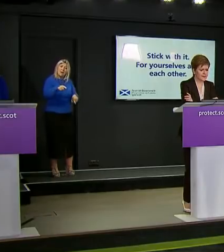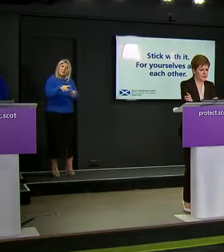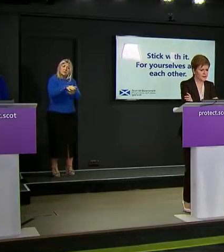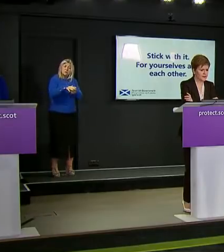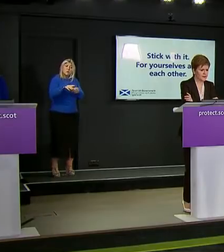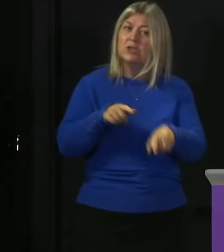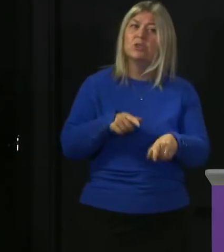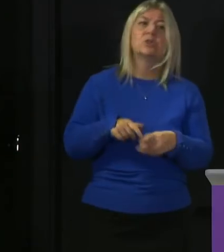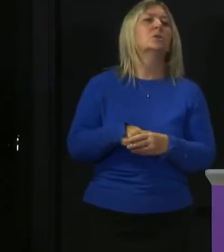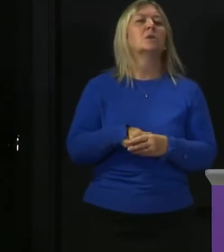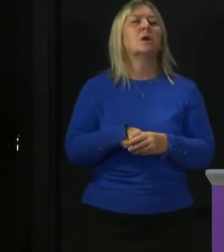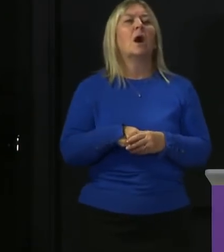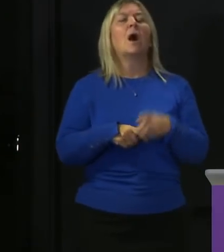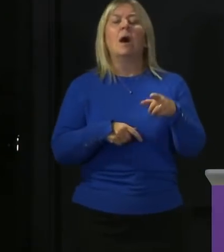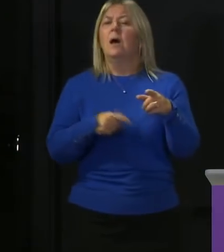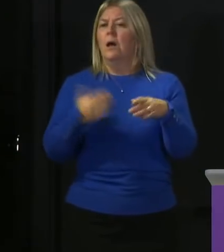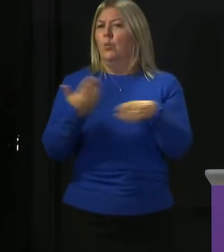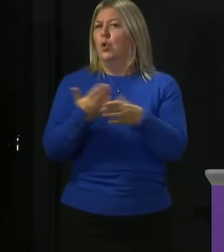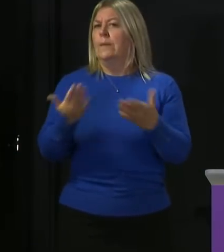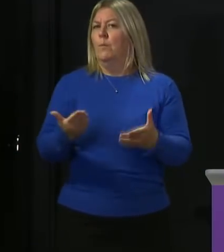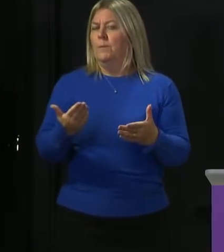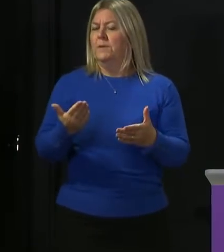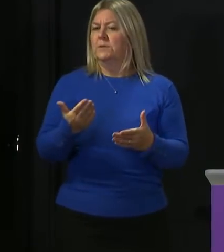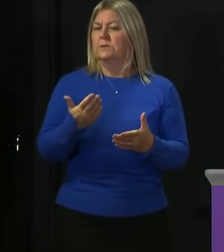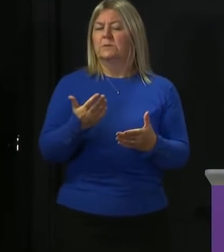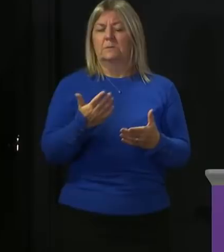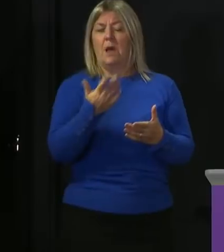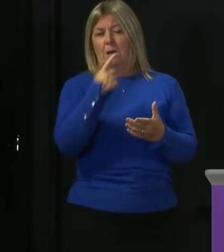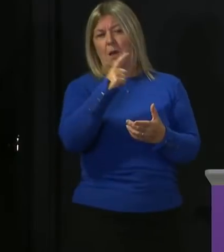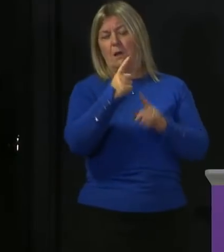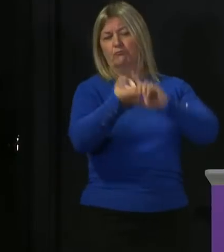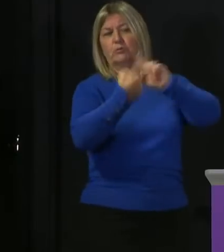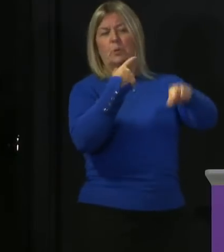There's work underway. I'll come back to you with a specific answer, just to make sure I'm getting